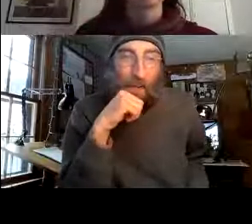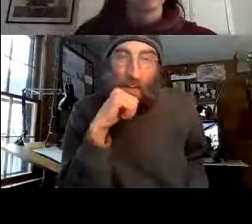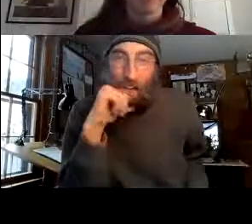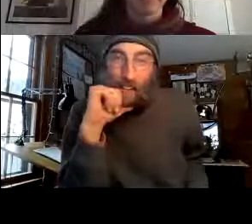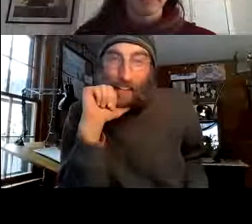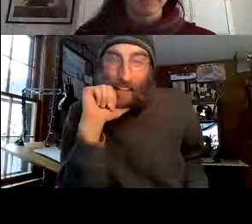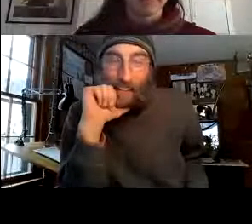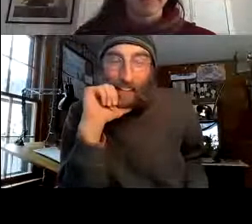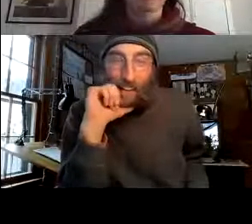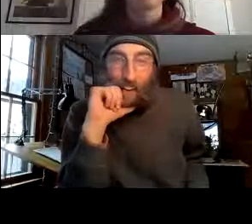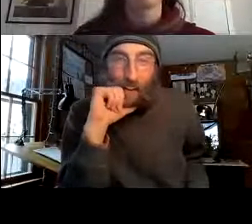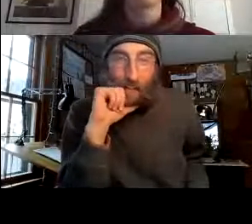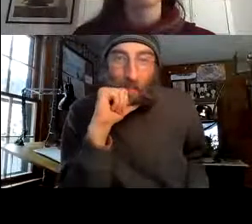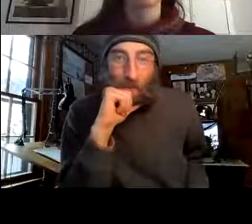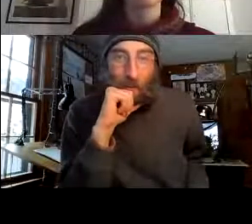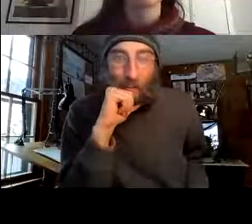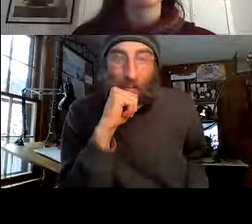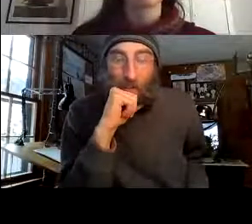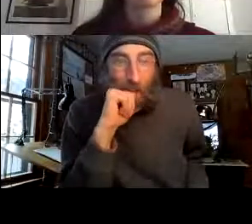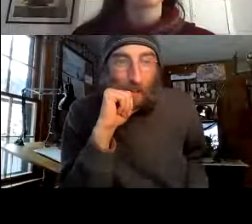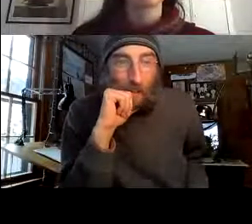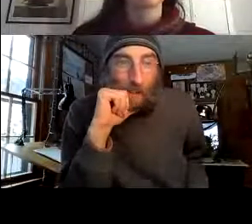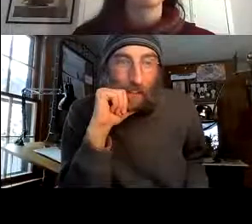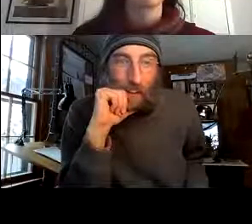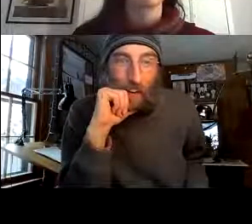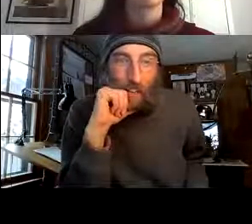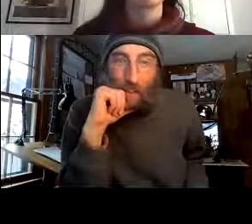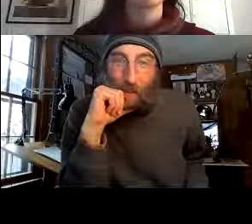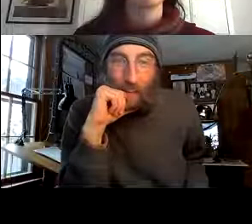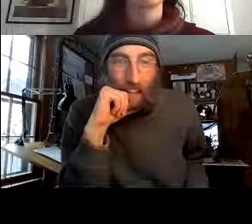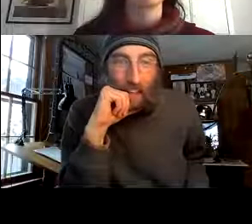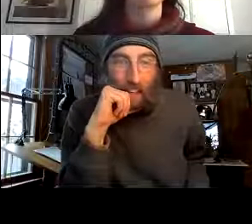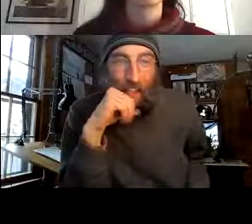readers and arts folk like you folks. So thanks for having this reading!